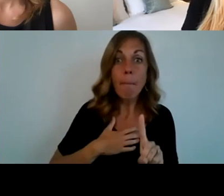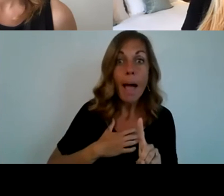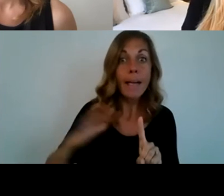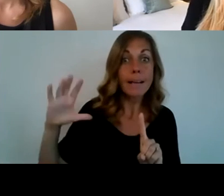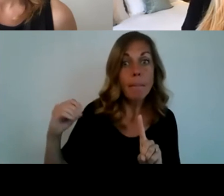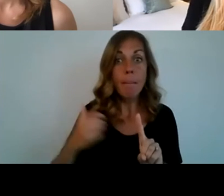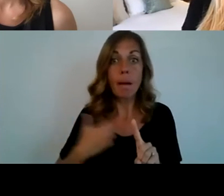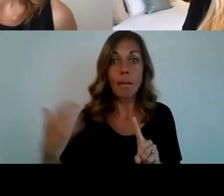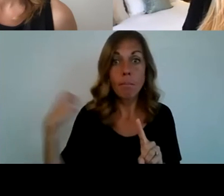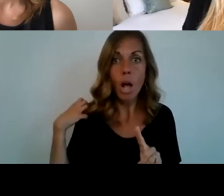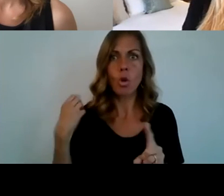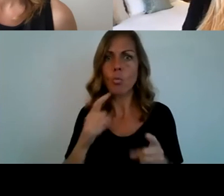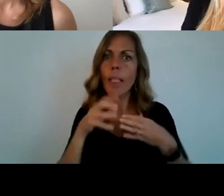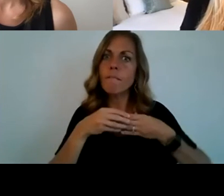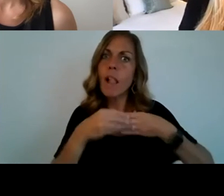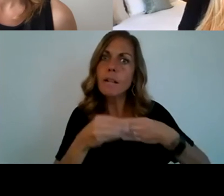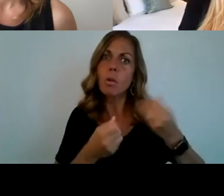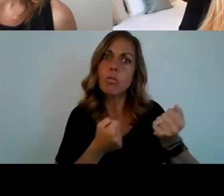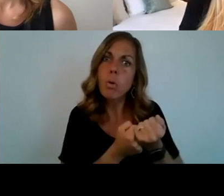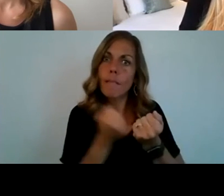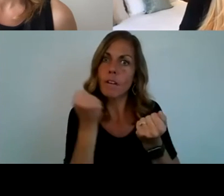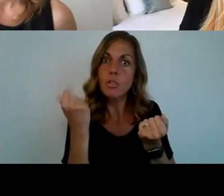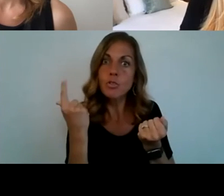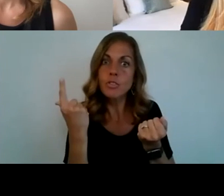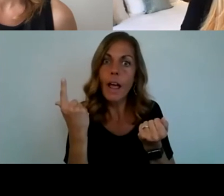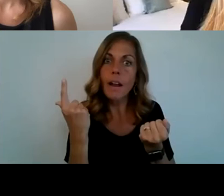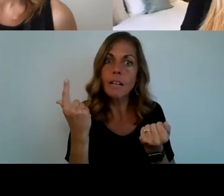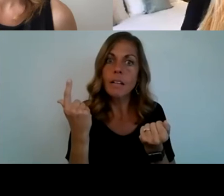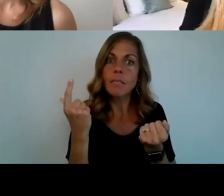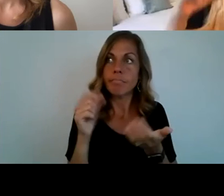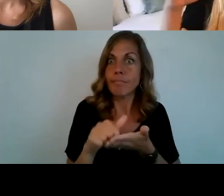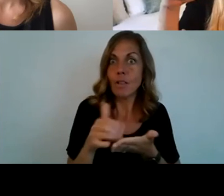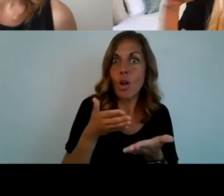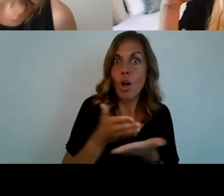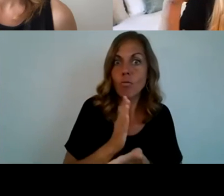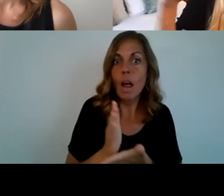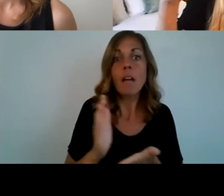And supportive and understands that it's okay to, you know, I I work four hours during the